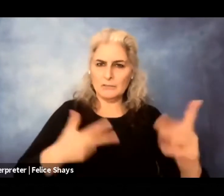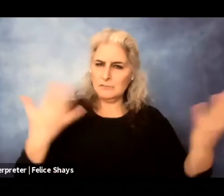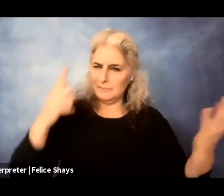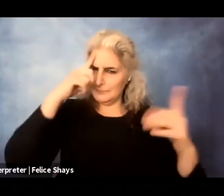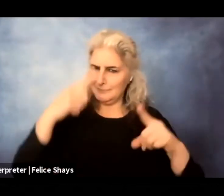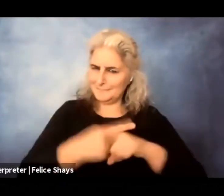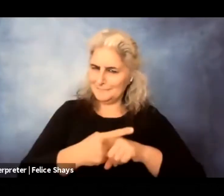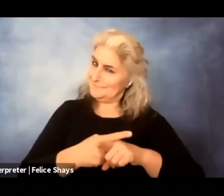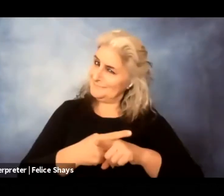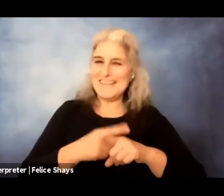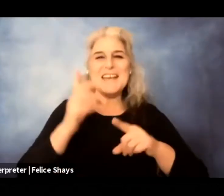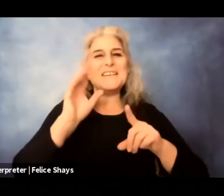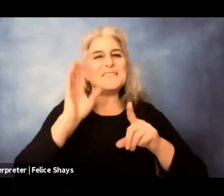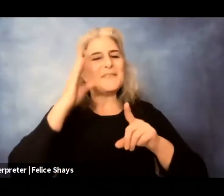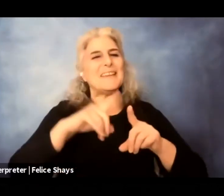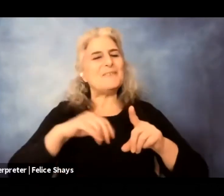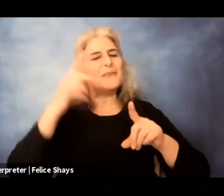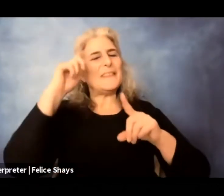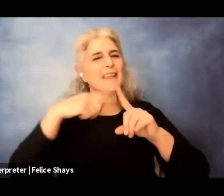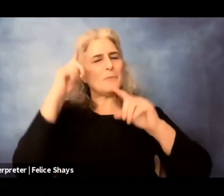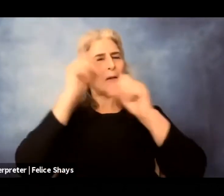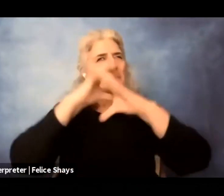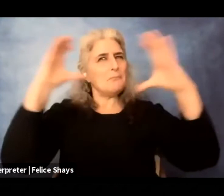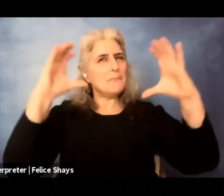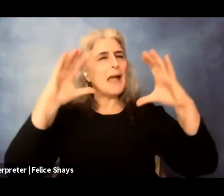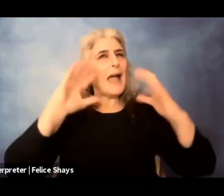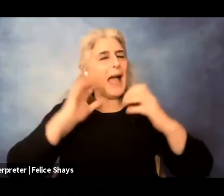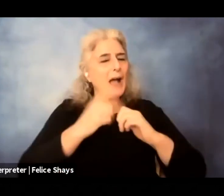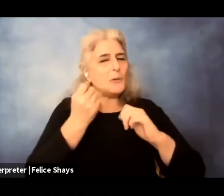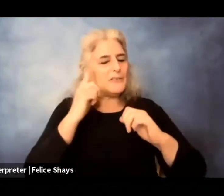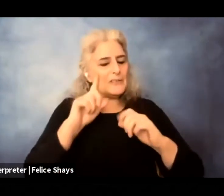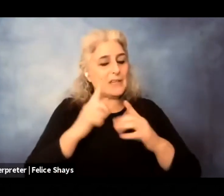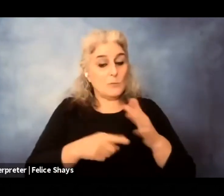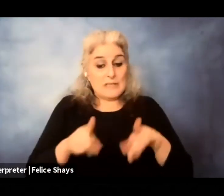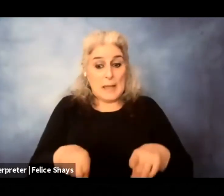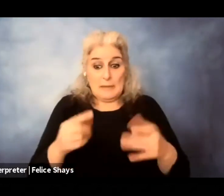we need to see how the seeds of old are embedded in the now and get carried to the